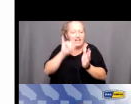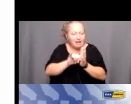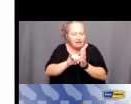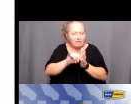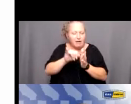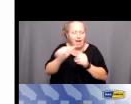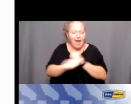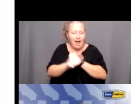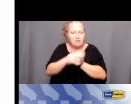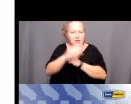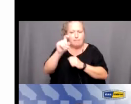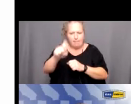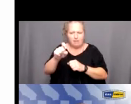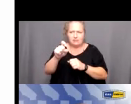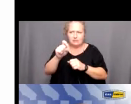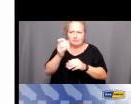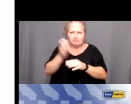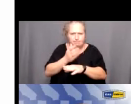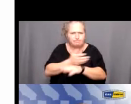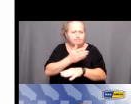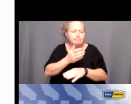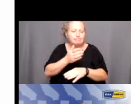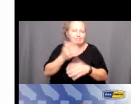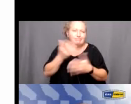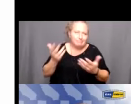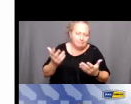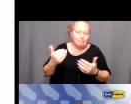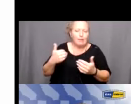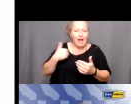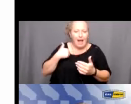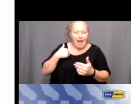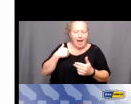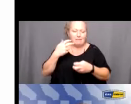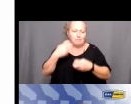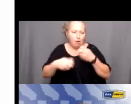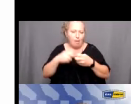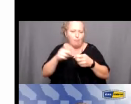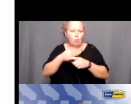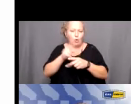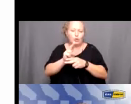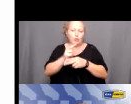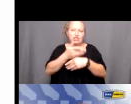Of course, there are drawbacks to using a more general regulation to protect workers.